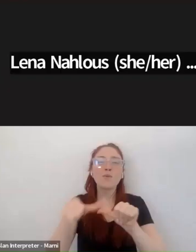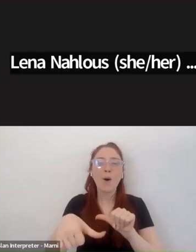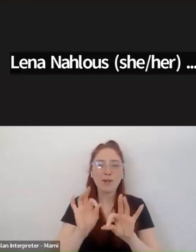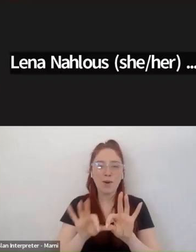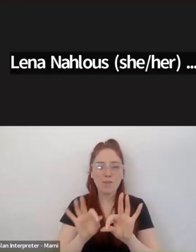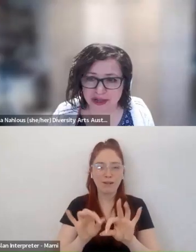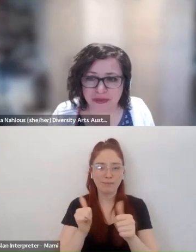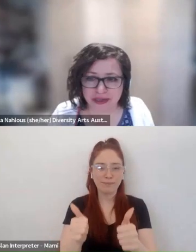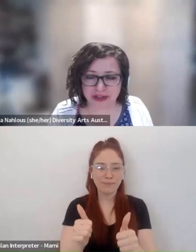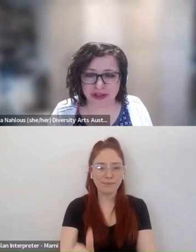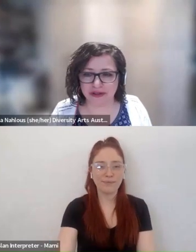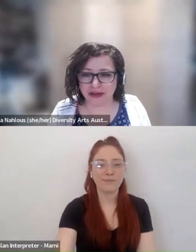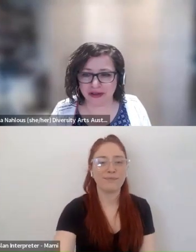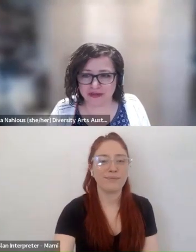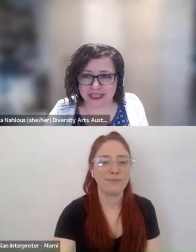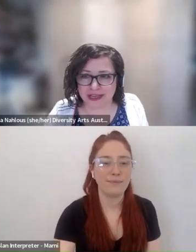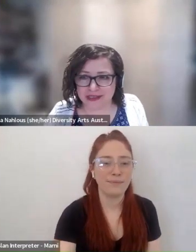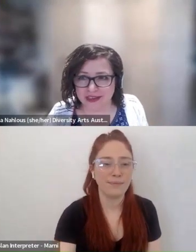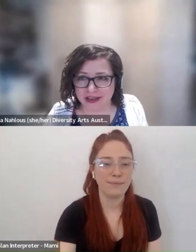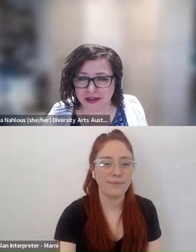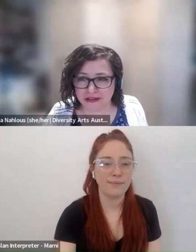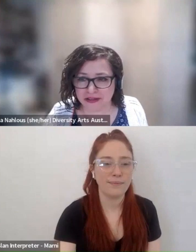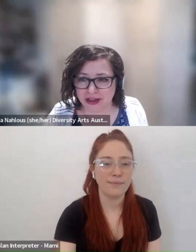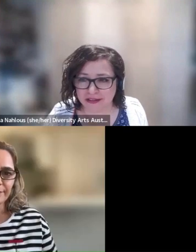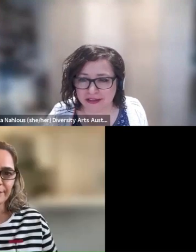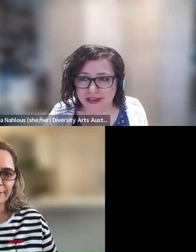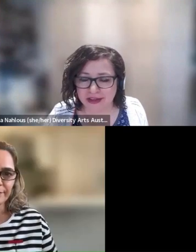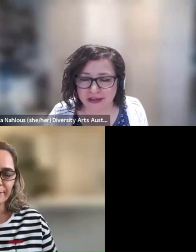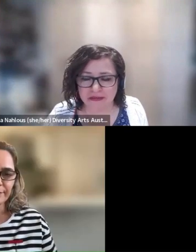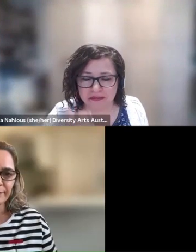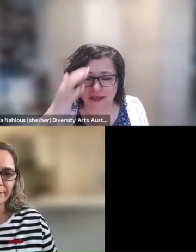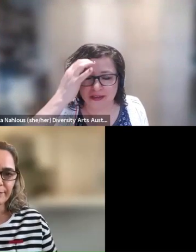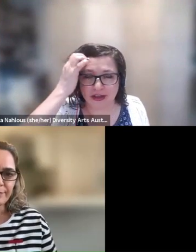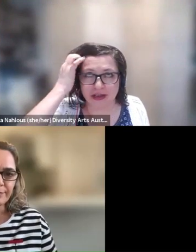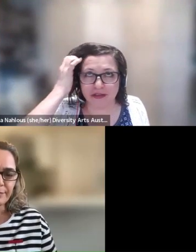Thanks so much, Clo, that was fantastic. I like that kind of